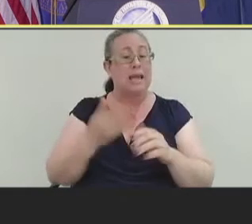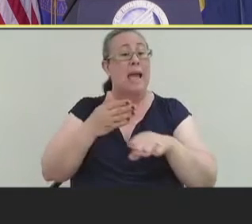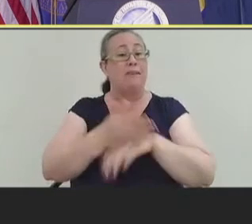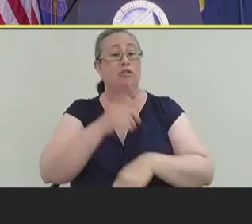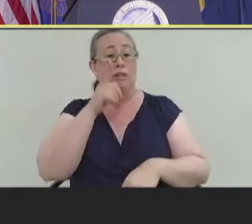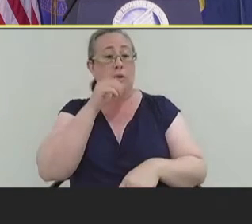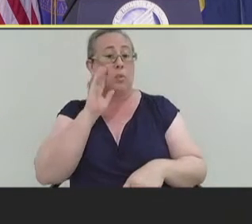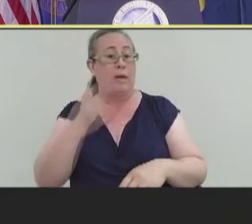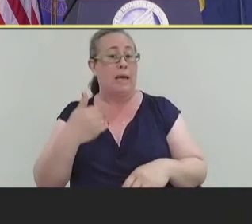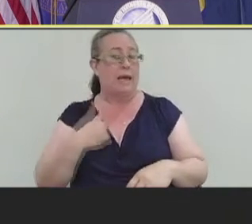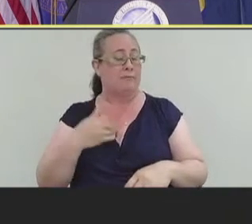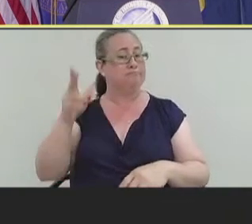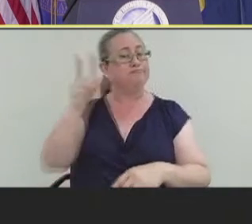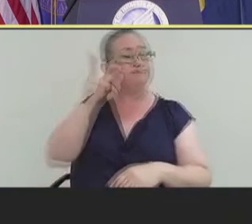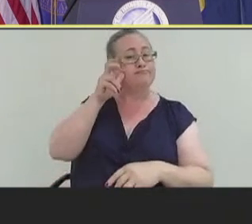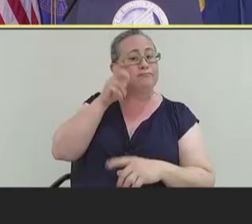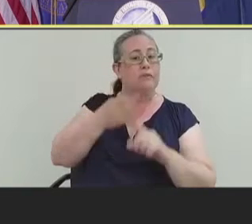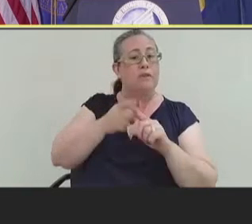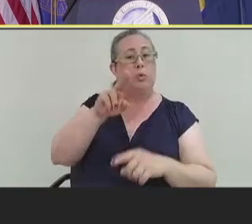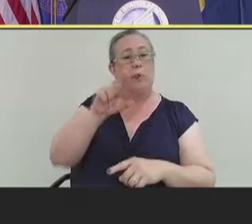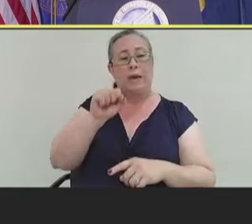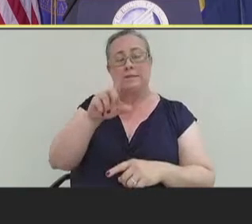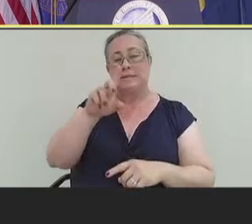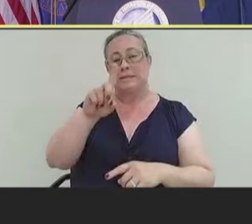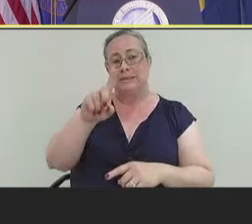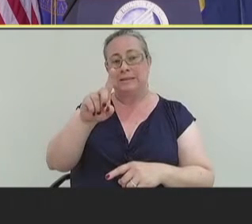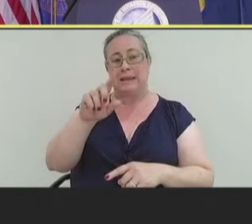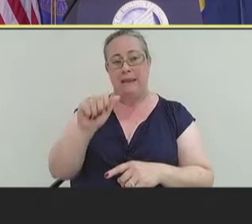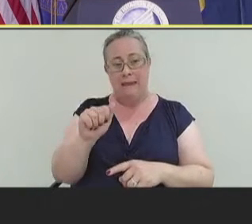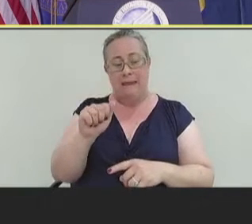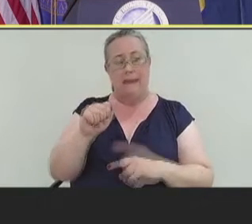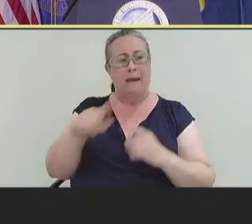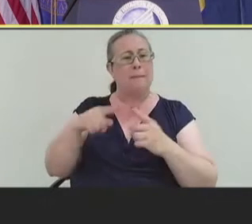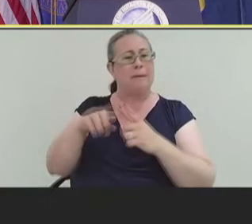Department of Health and Human Services about their work toward an updated National Vaccine